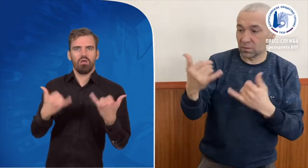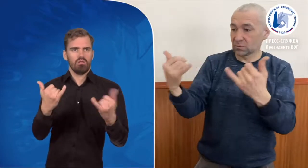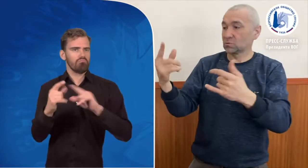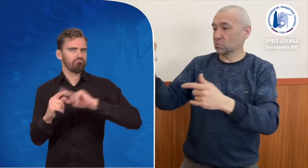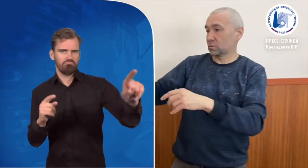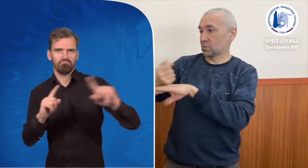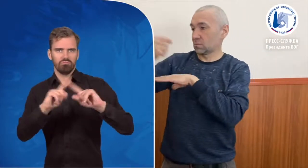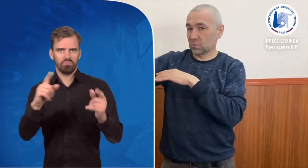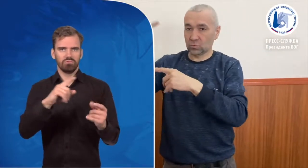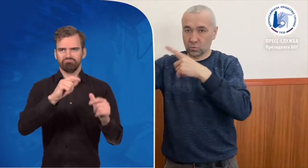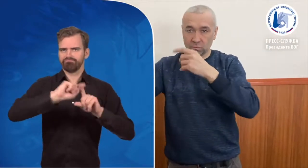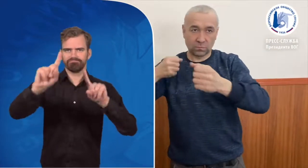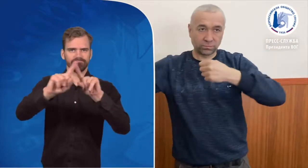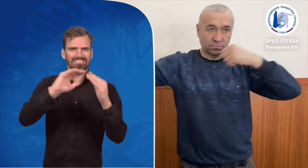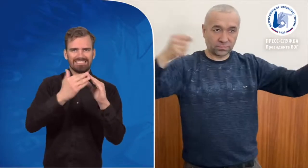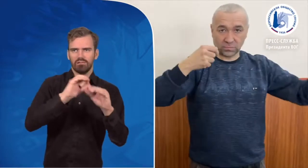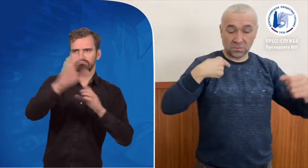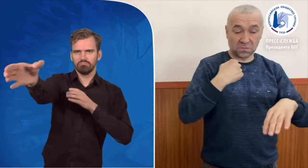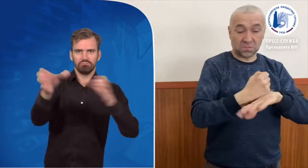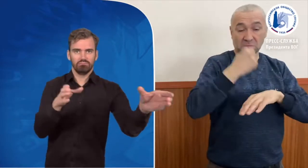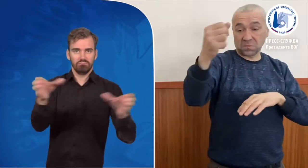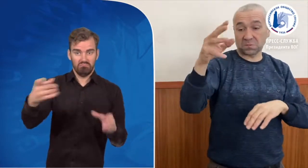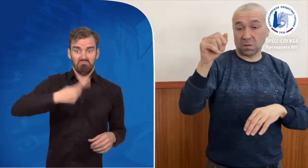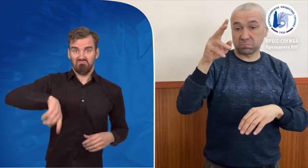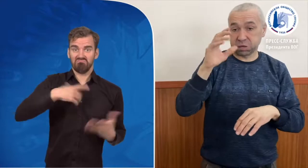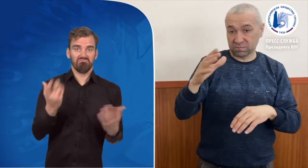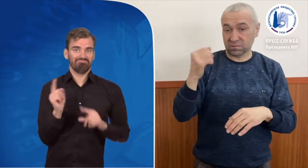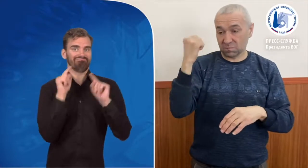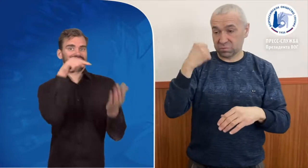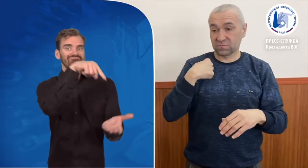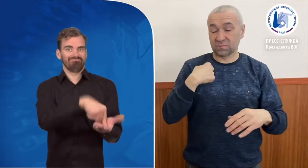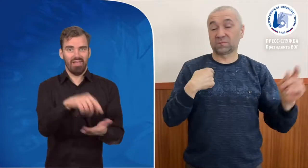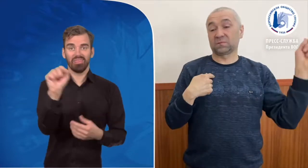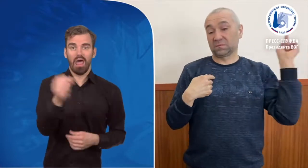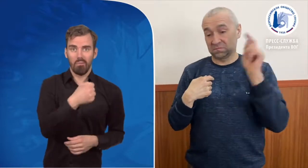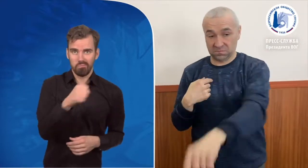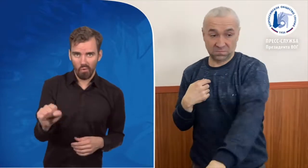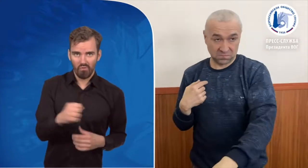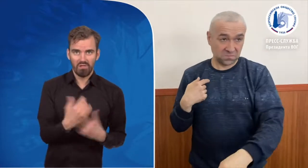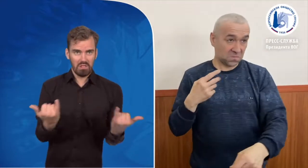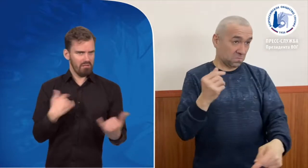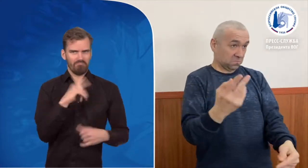the next group to another city. So, we ended up in Tambov, here I was for the first time.